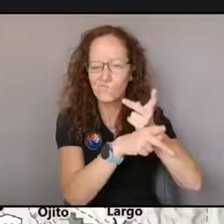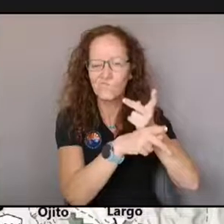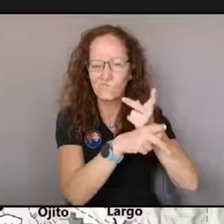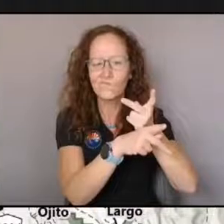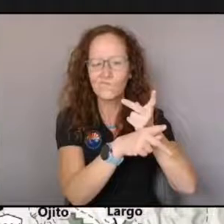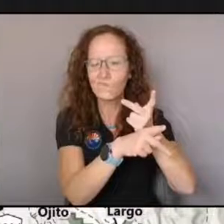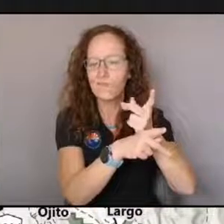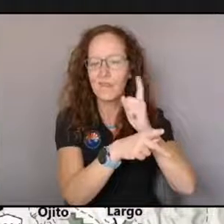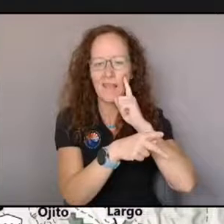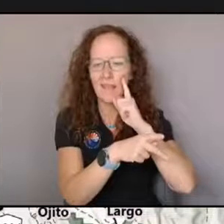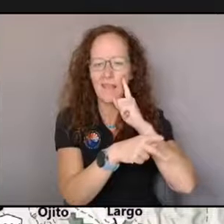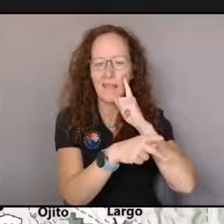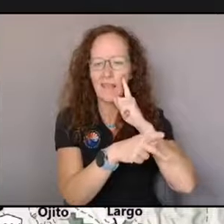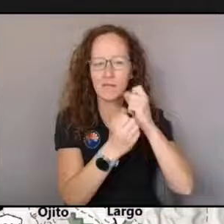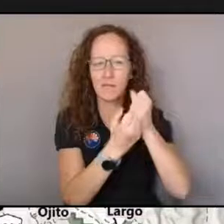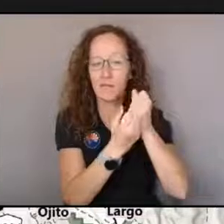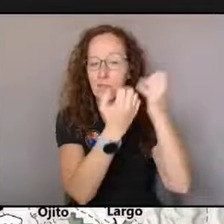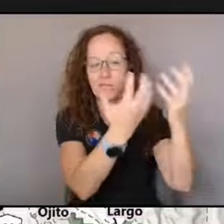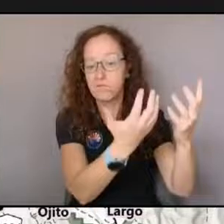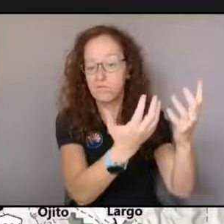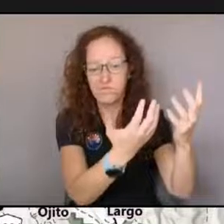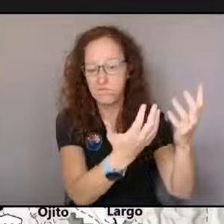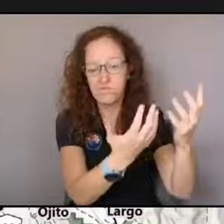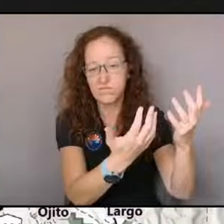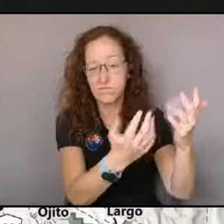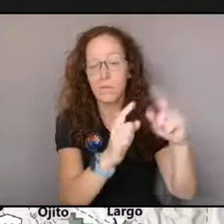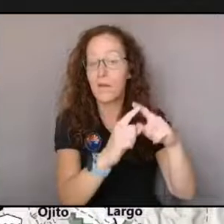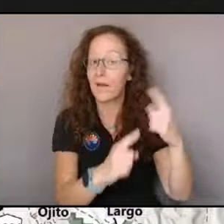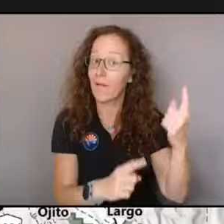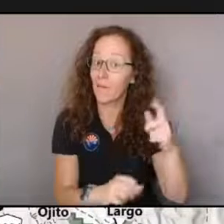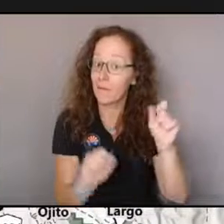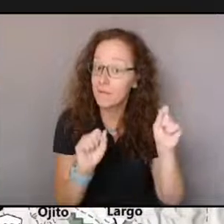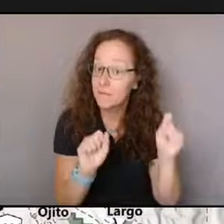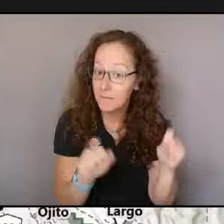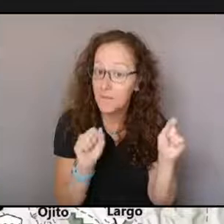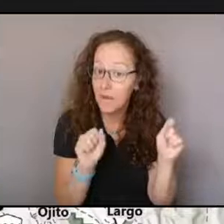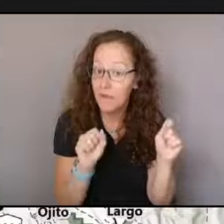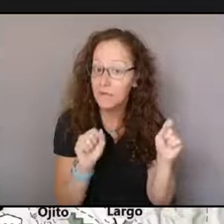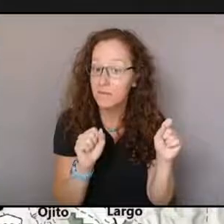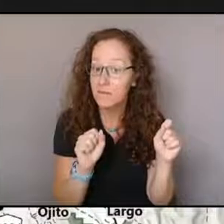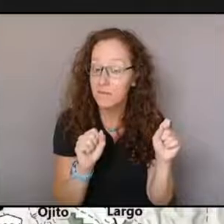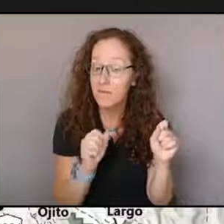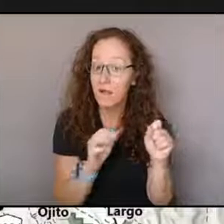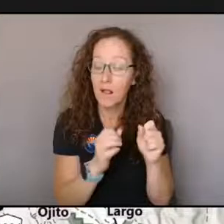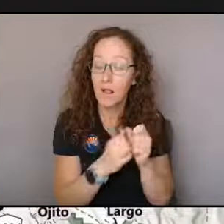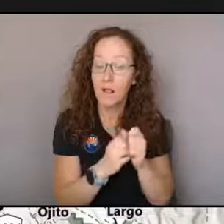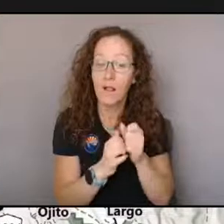I DON'T THINK WE'LL SEE ANYTHING COME OUT, ALTHOUGH WE HAVE ALWAYS HAD THAT POSSIBILITY OF EMBER GETTING OUT